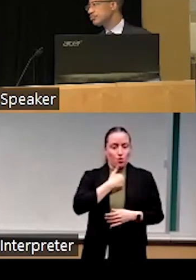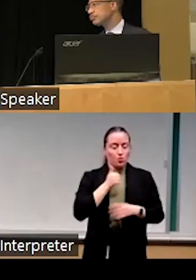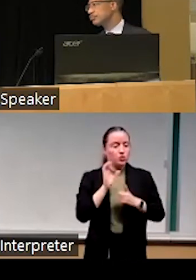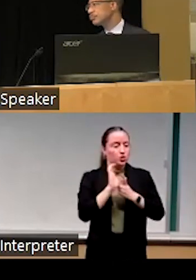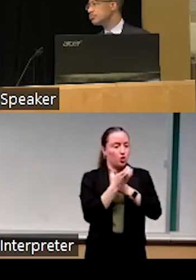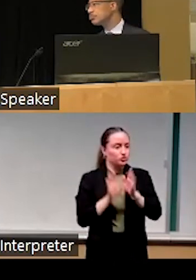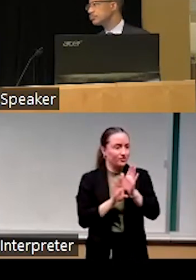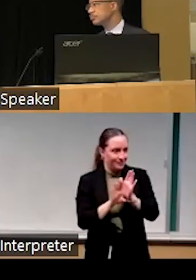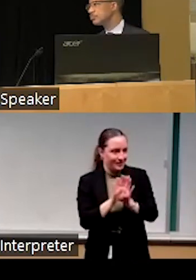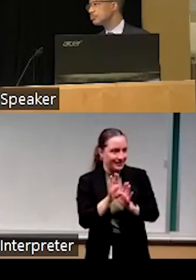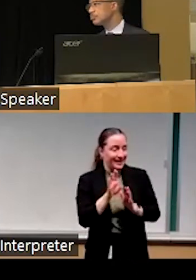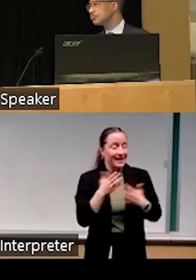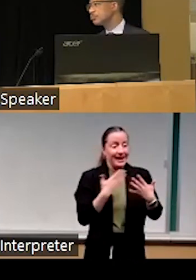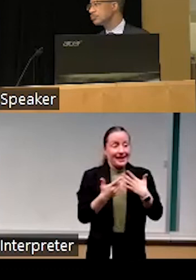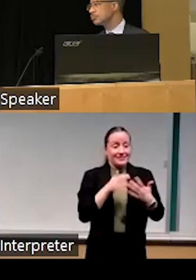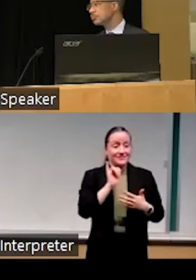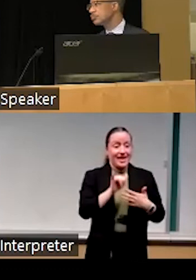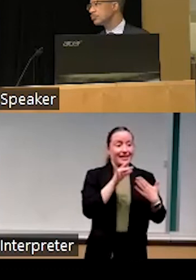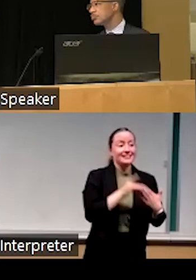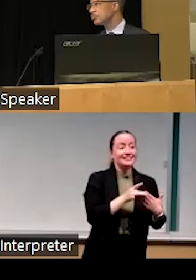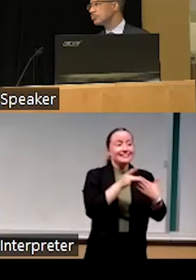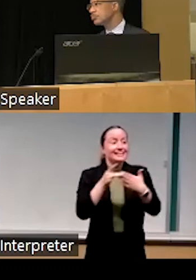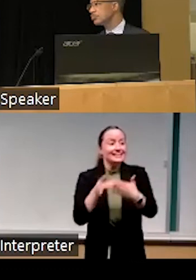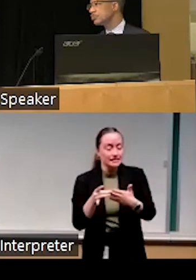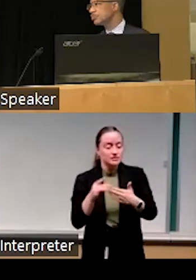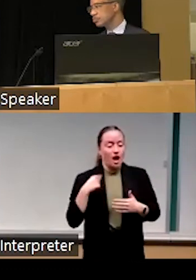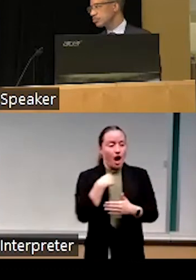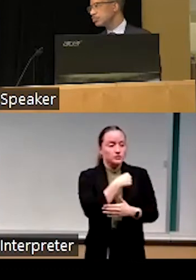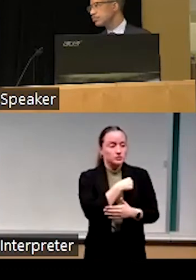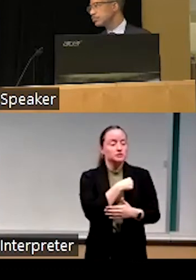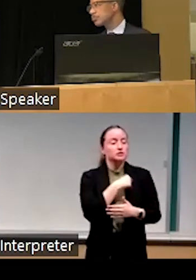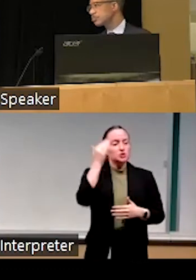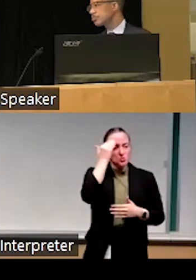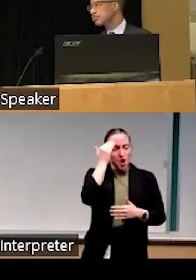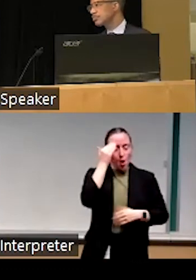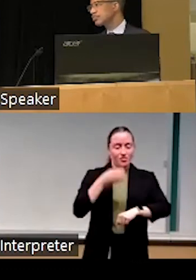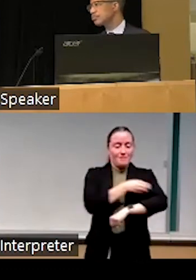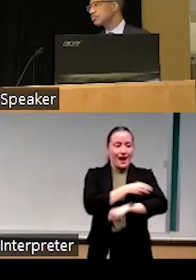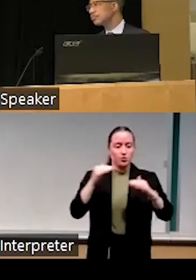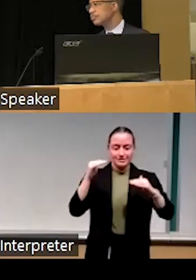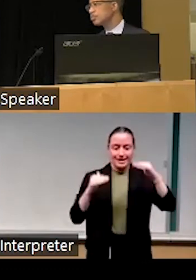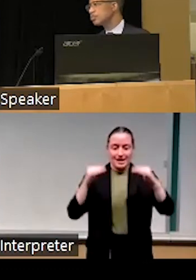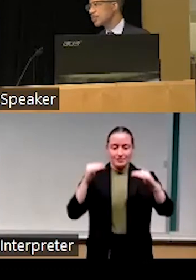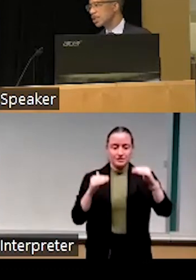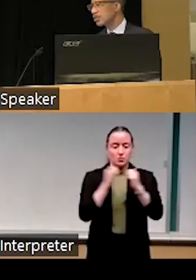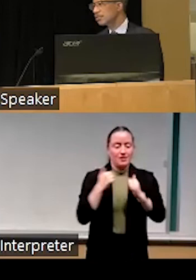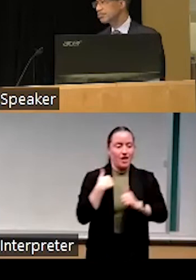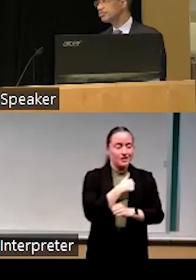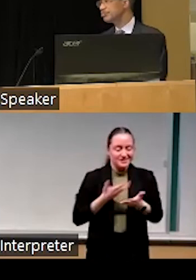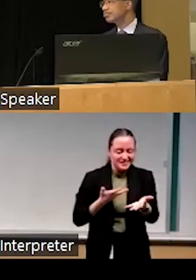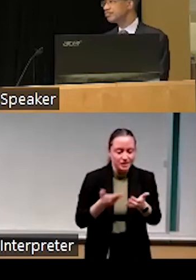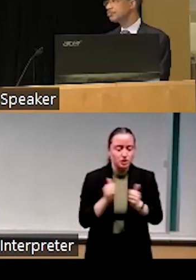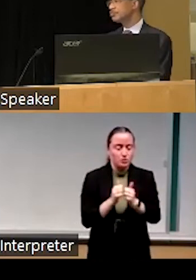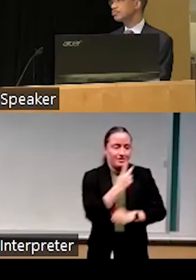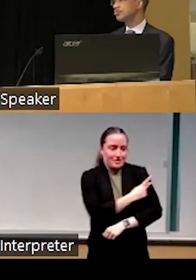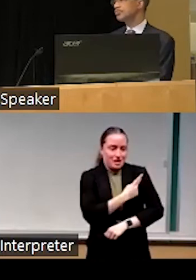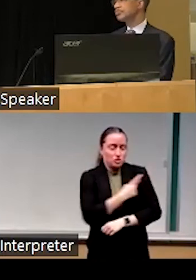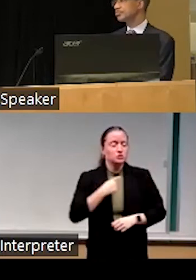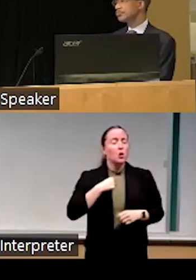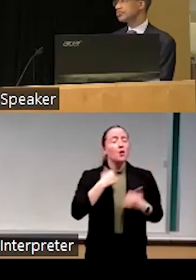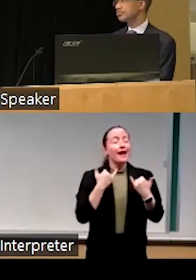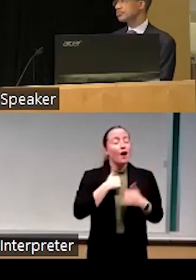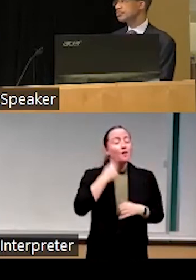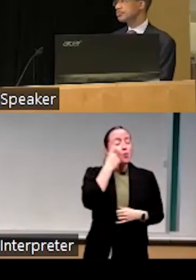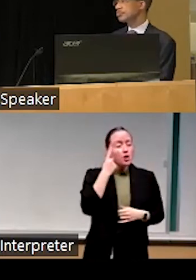needs us to be more attuned to those our guidance within our innovation to